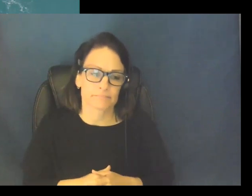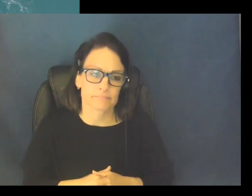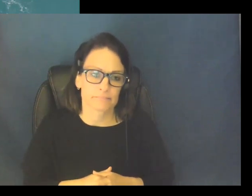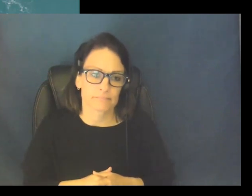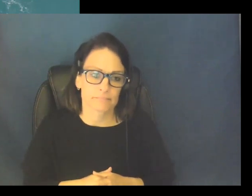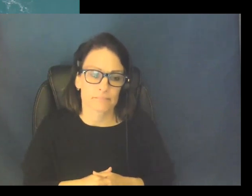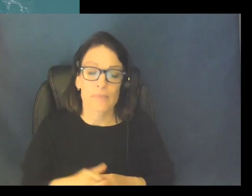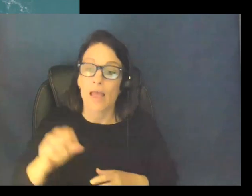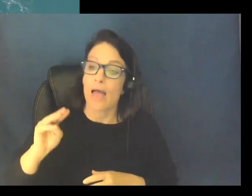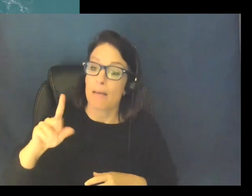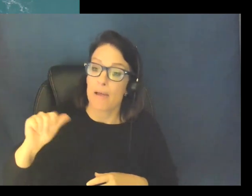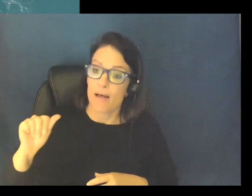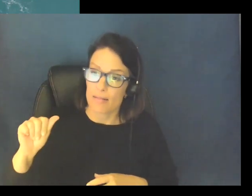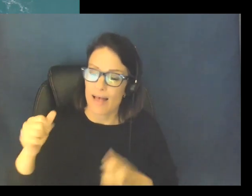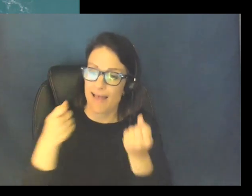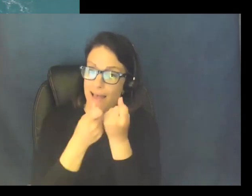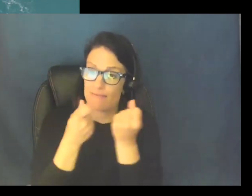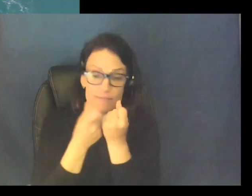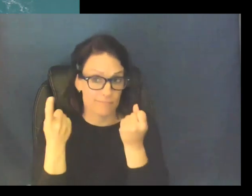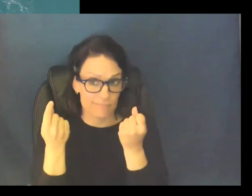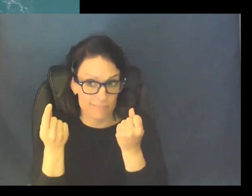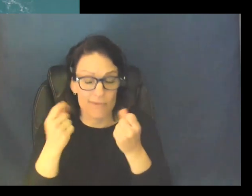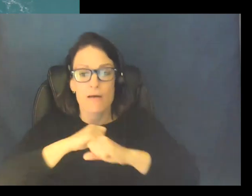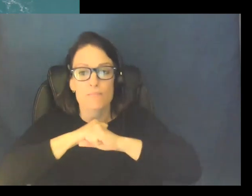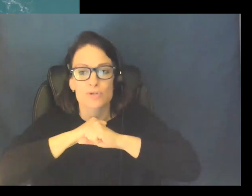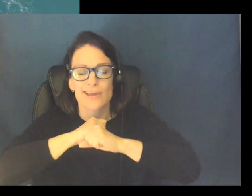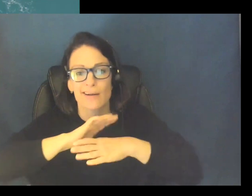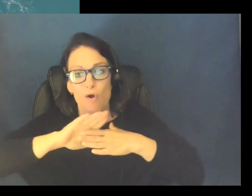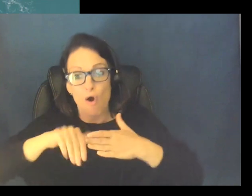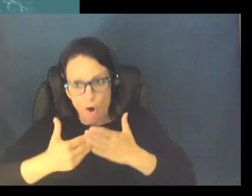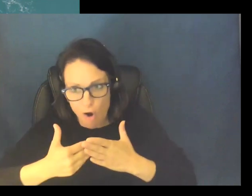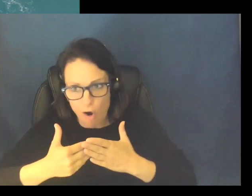So, I thank you for listening very much. And I hope that we are able to, as a Commonwealth, to really, really, really move forward on this. It is so important for the raptors, which are dying in incredible rates because of the rat poisons, as well. Thank you very much. I appreciate your listening. : Thank you, Ellen.